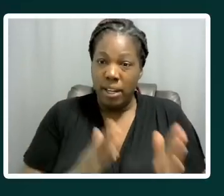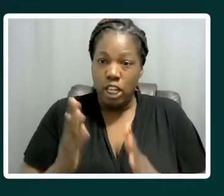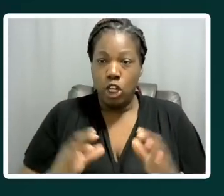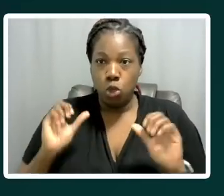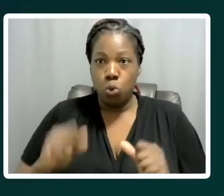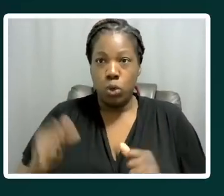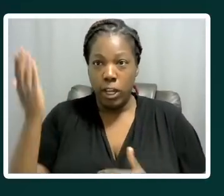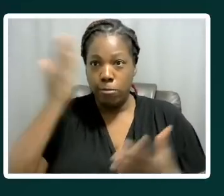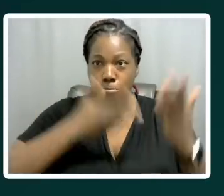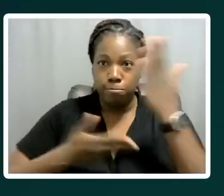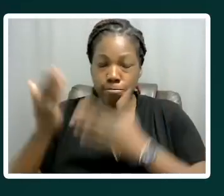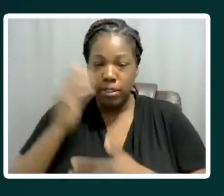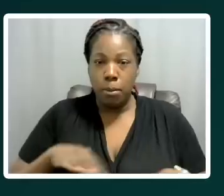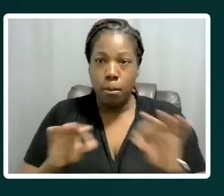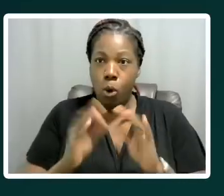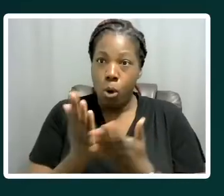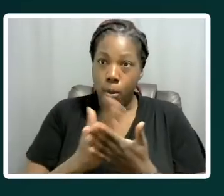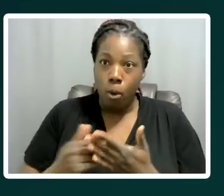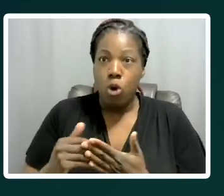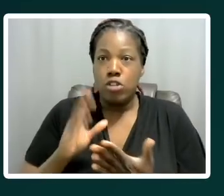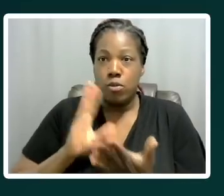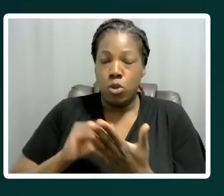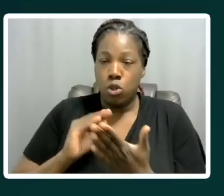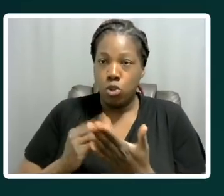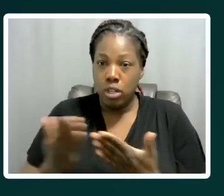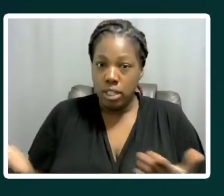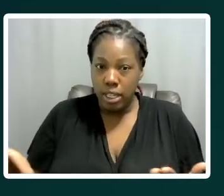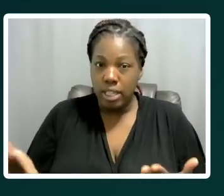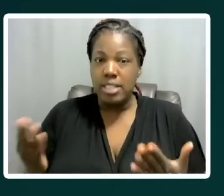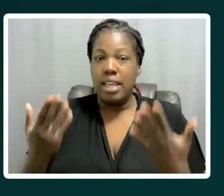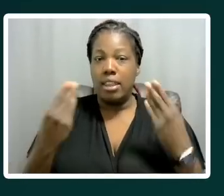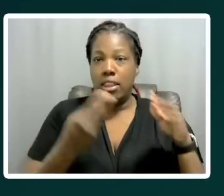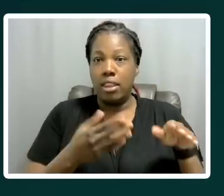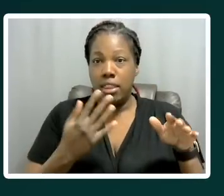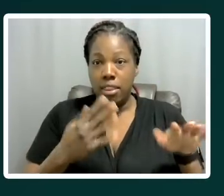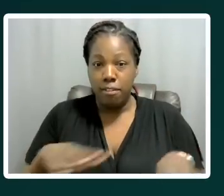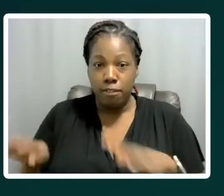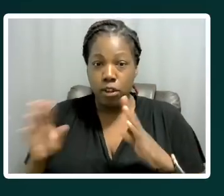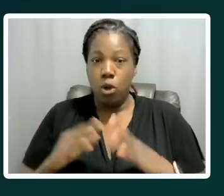storytelling flow. Before I illustrate all the fun beautiful art you see in our interactives,